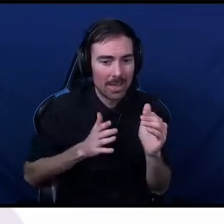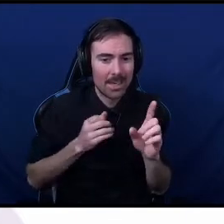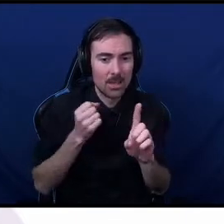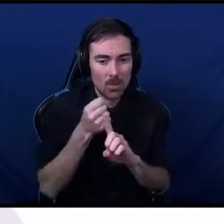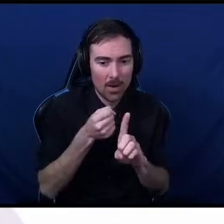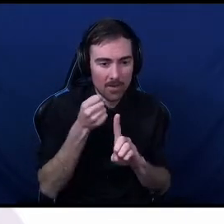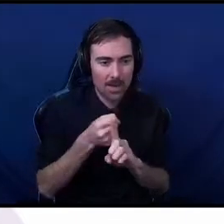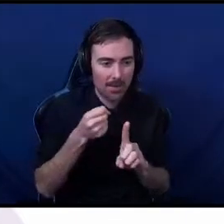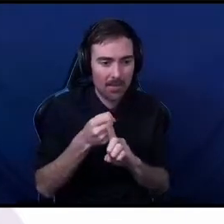Love that?